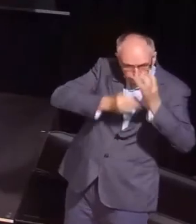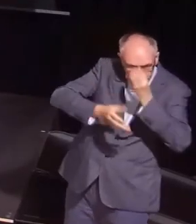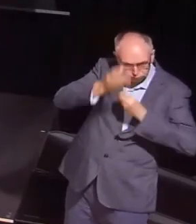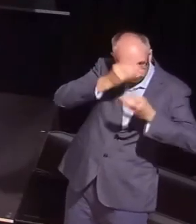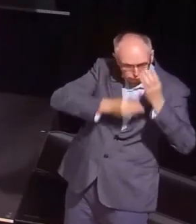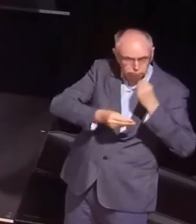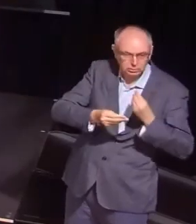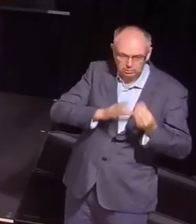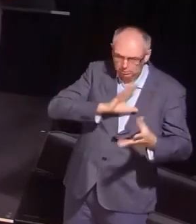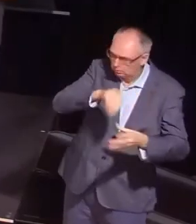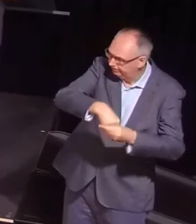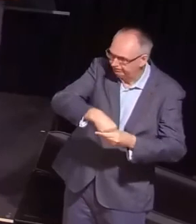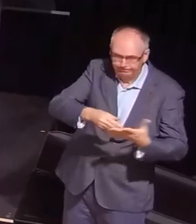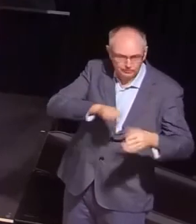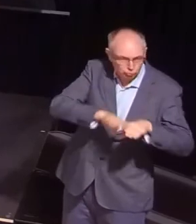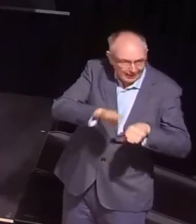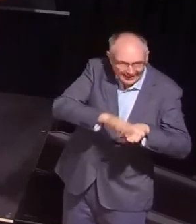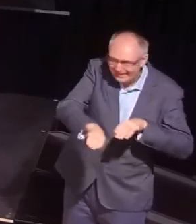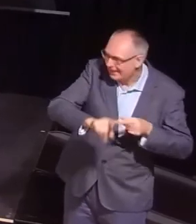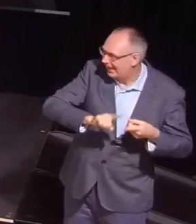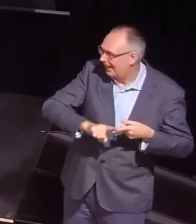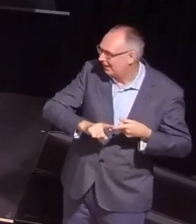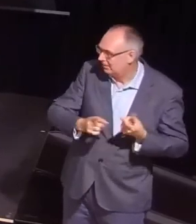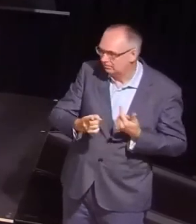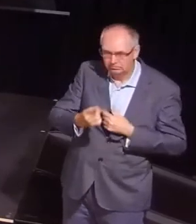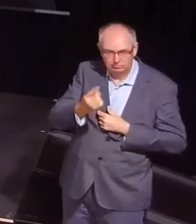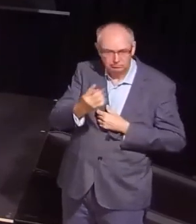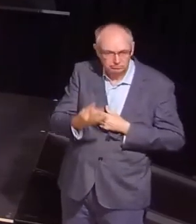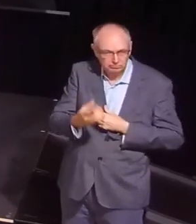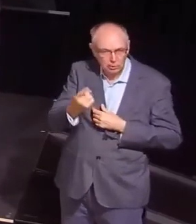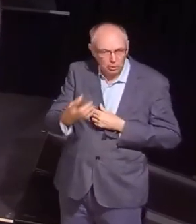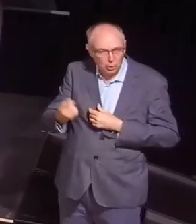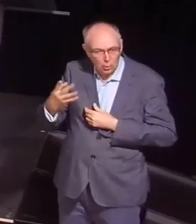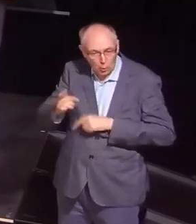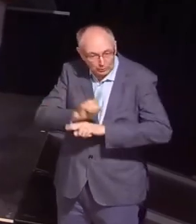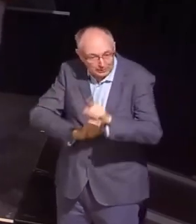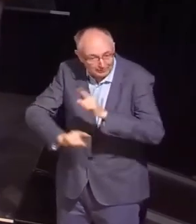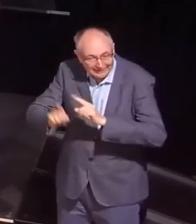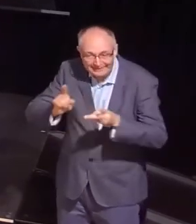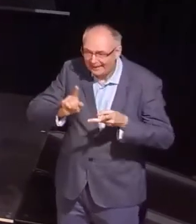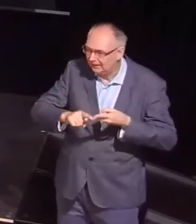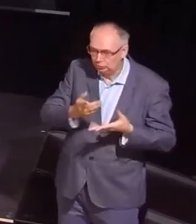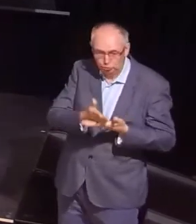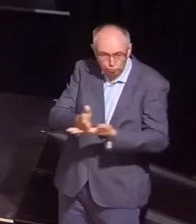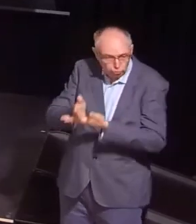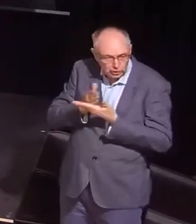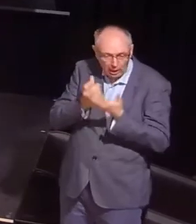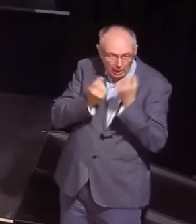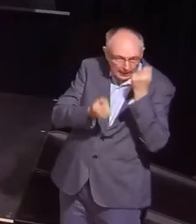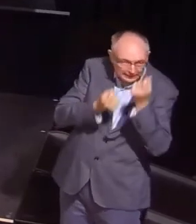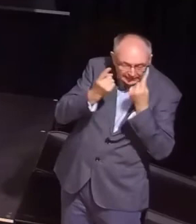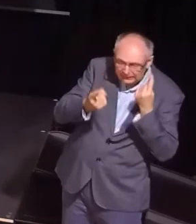and quarterly meetings where we all sync up and share knowledge and tips and tricks and technologies with one another.